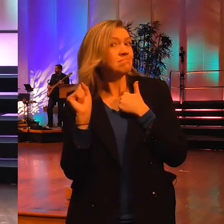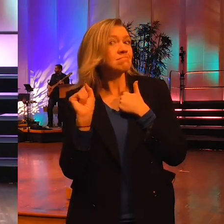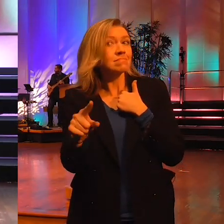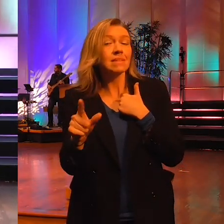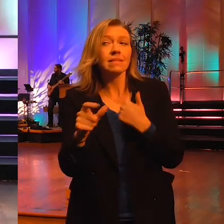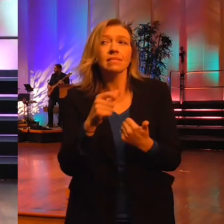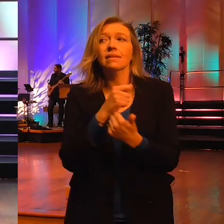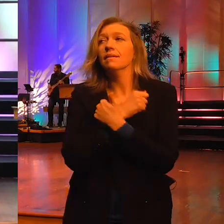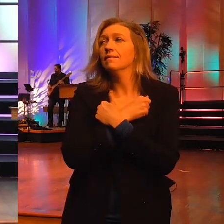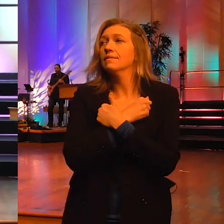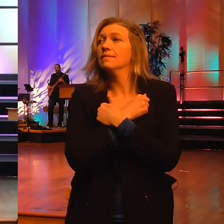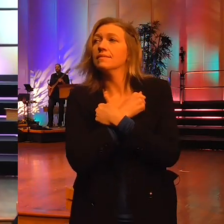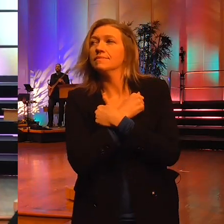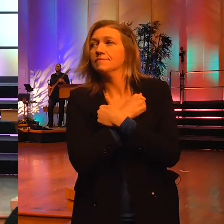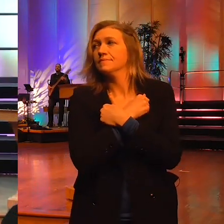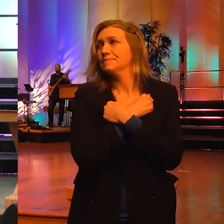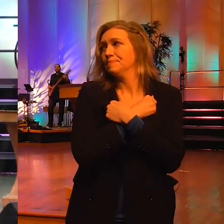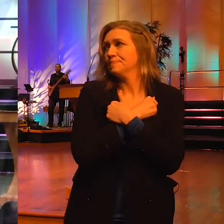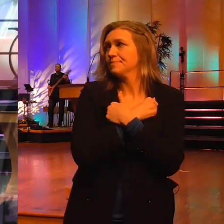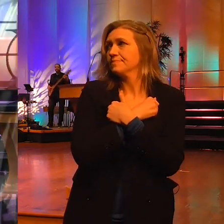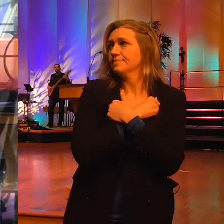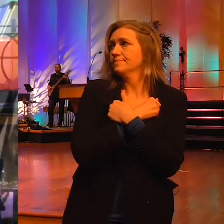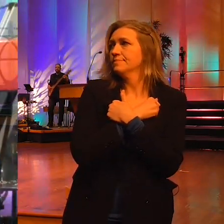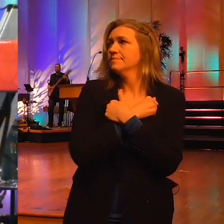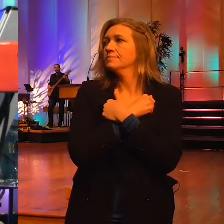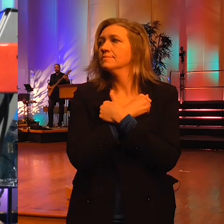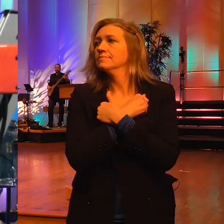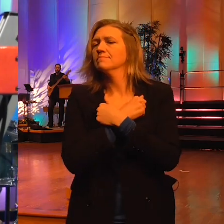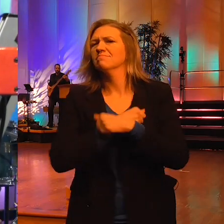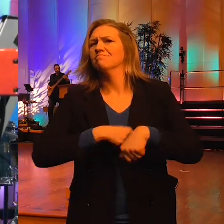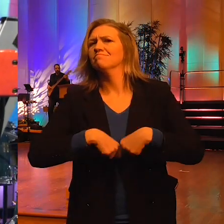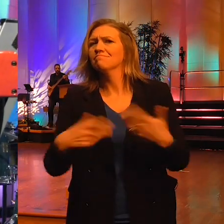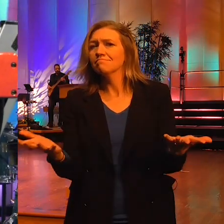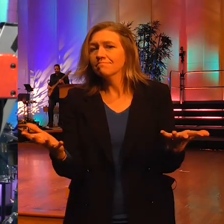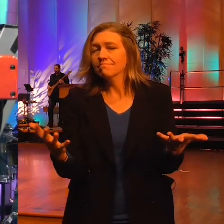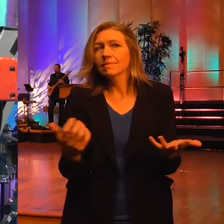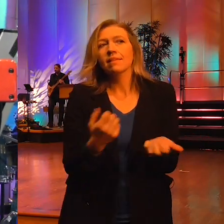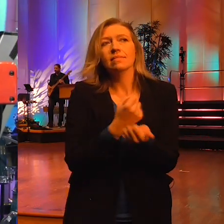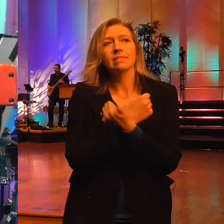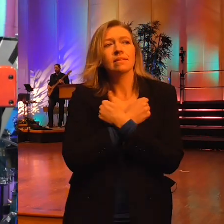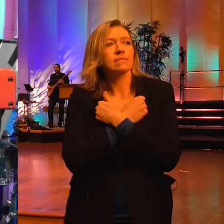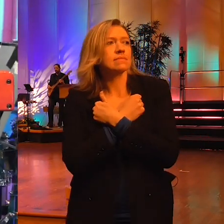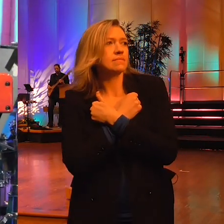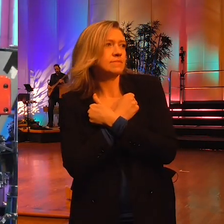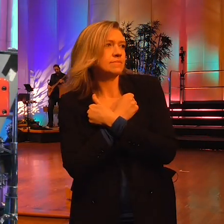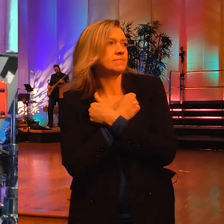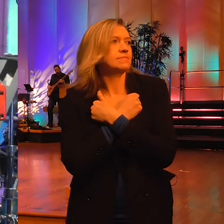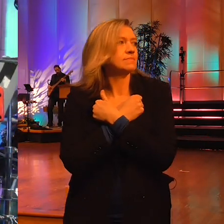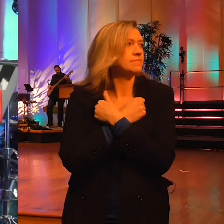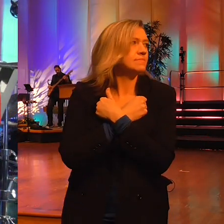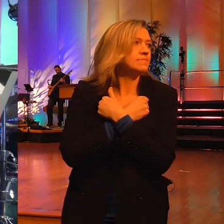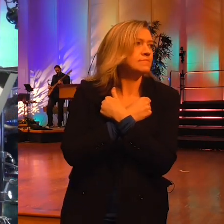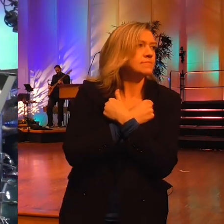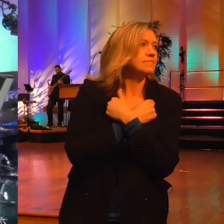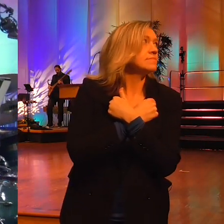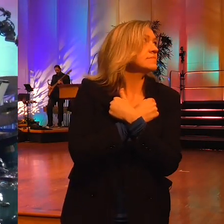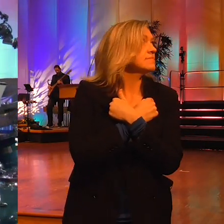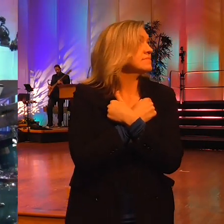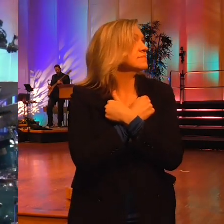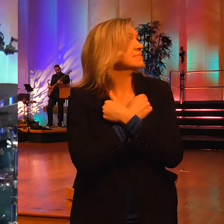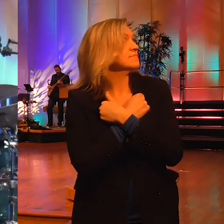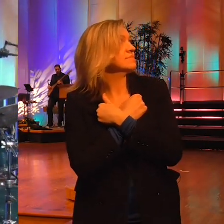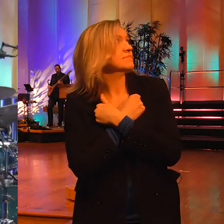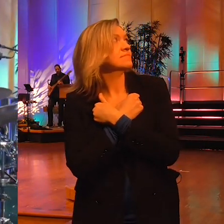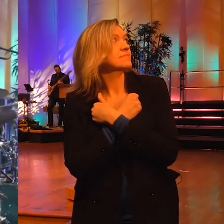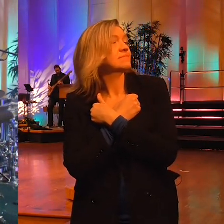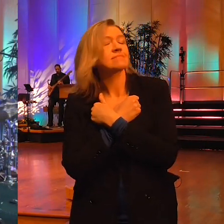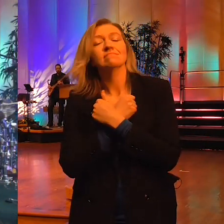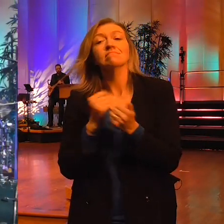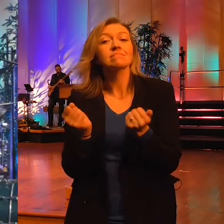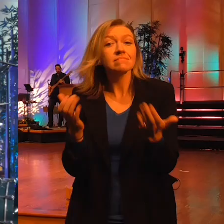love how about